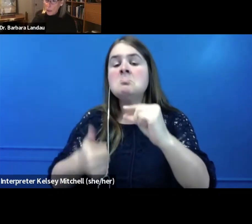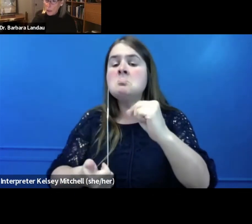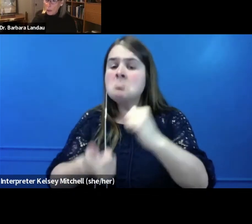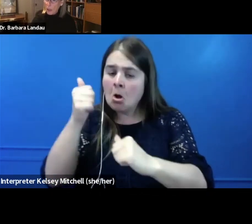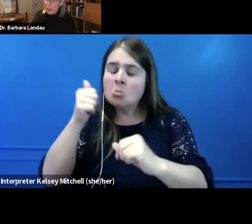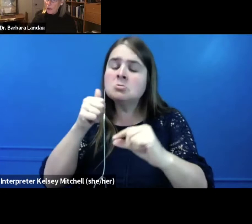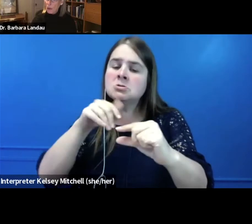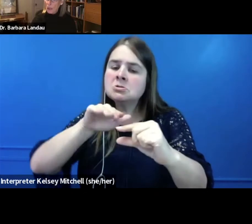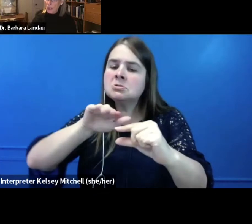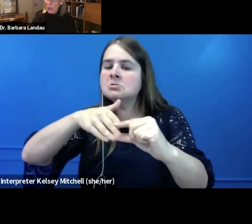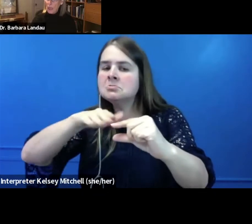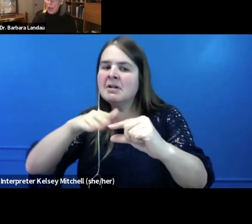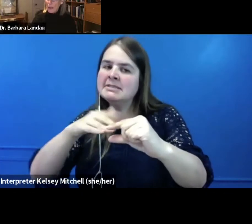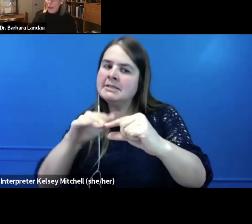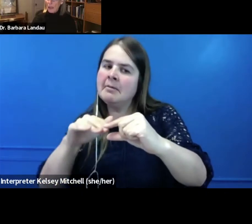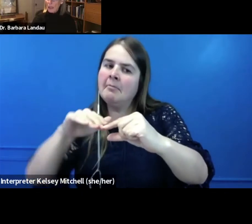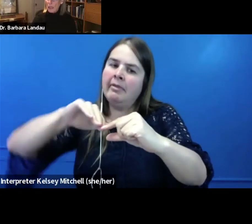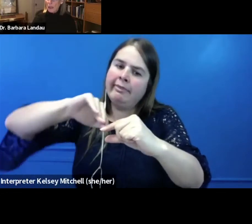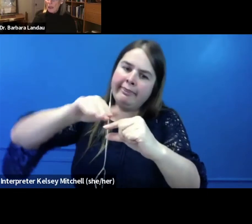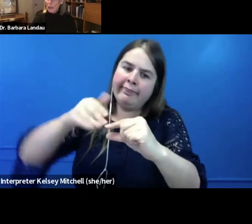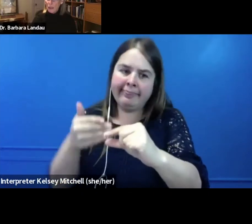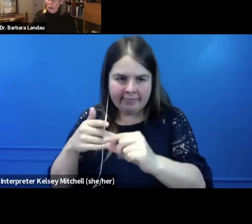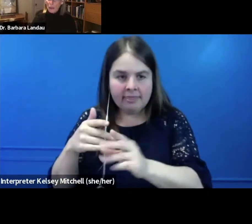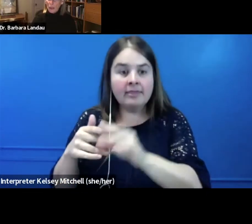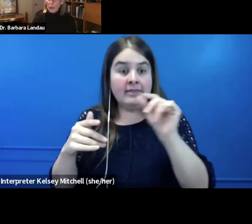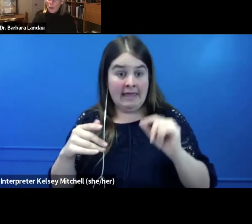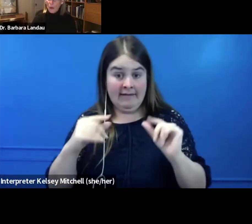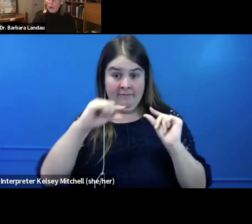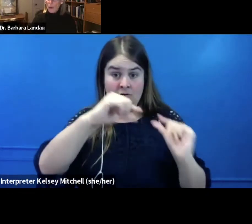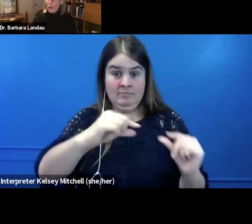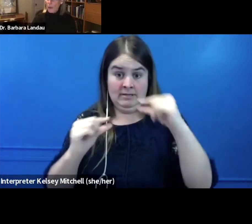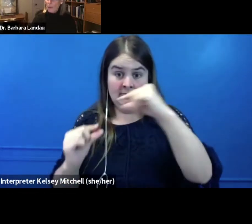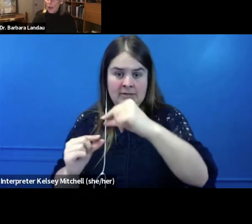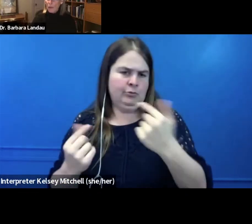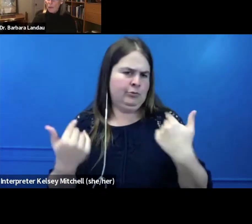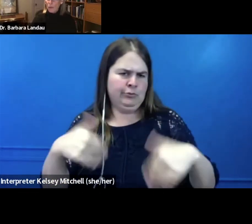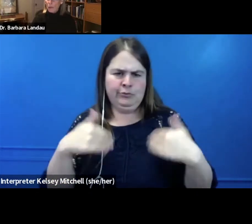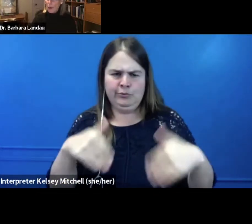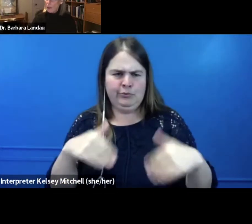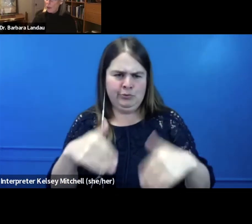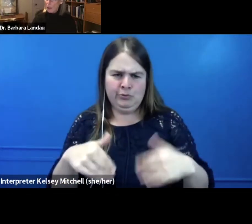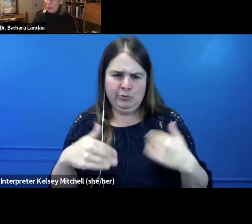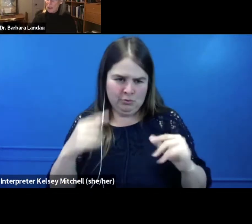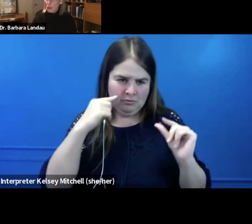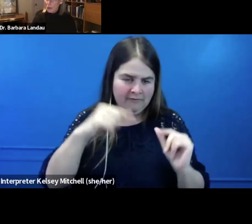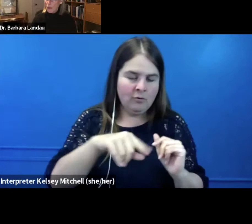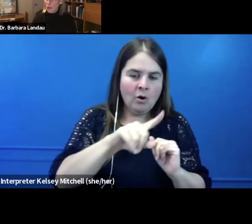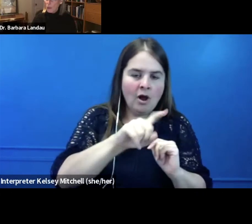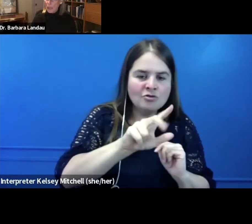huge amount of noise and then here